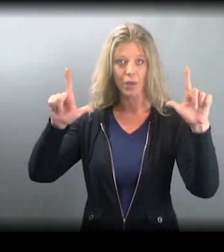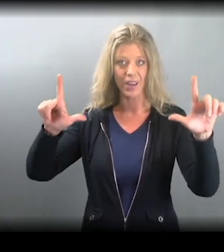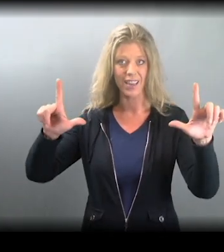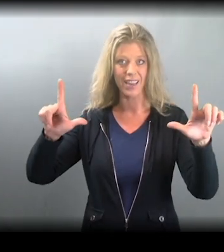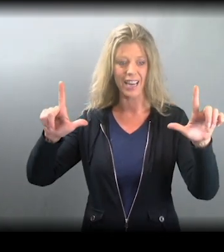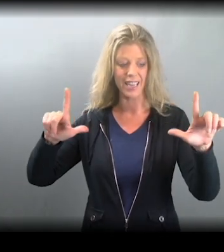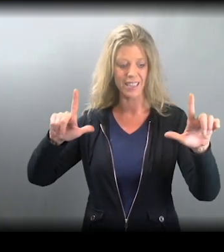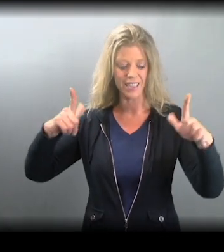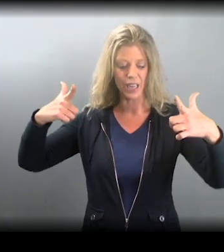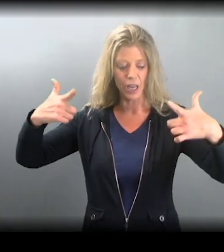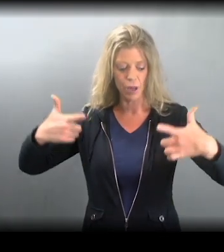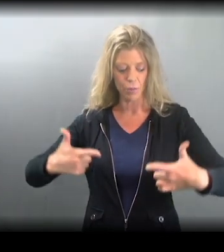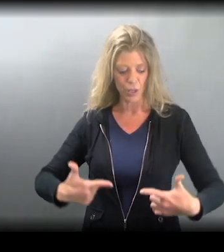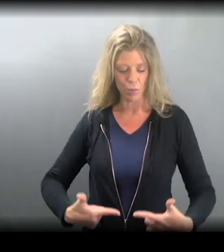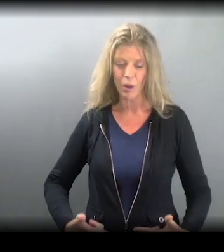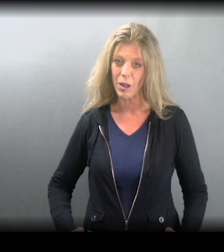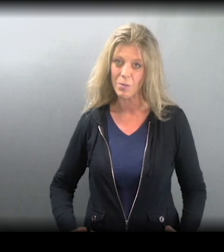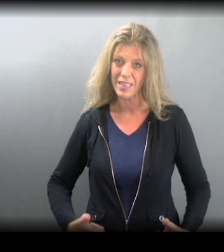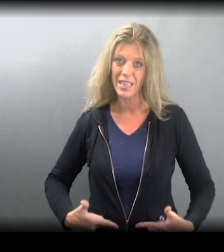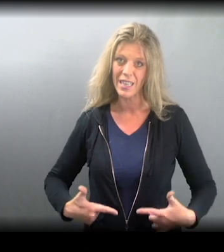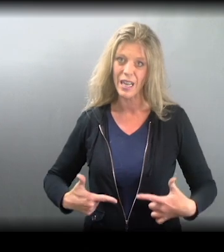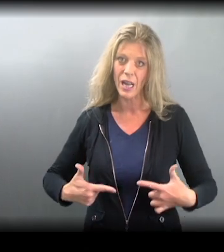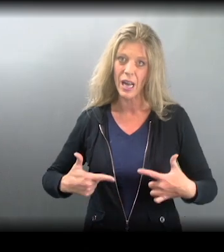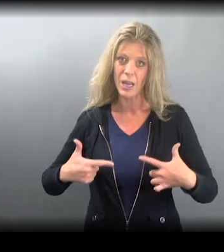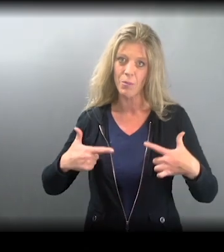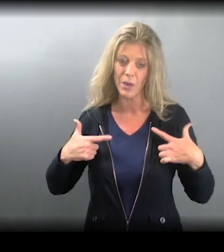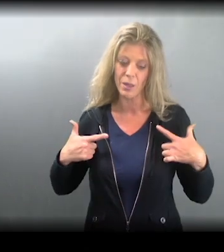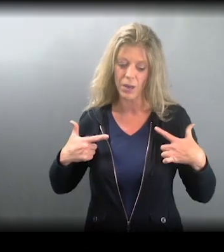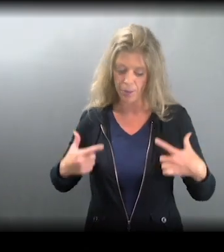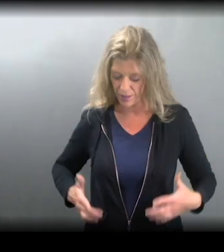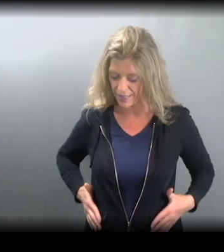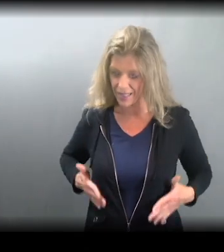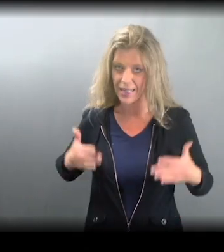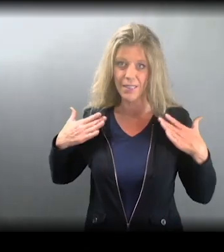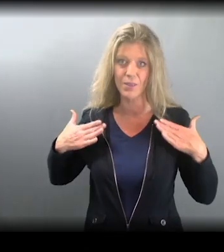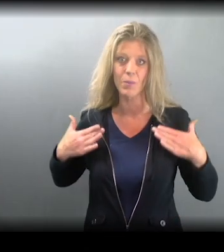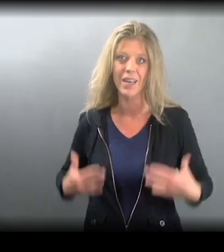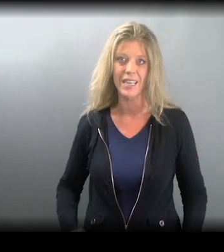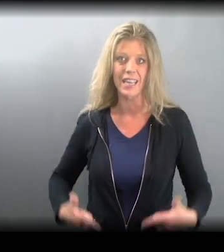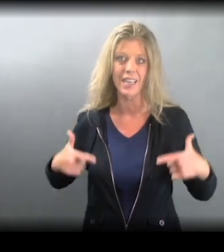L-hands. Put your palms in and bring them up the sides of your body.